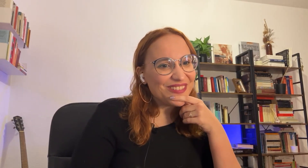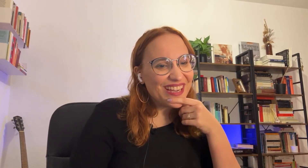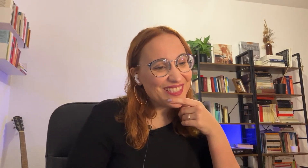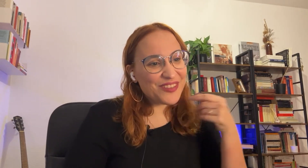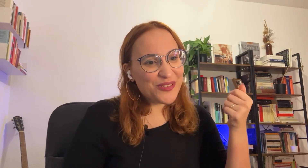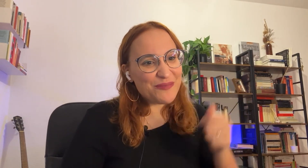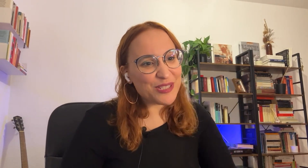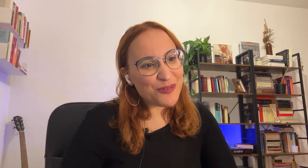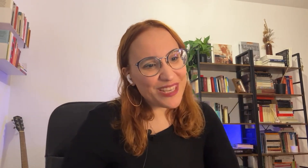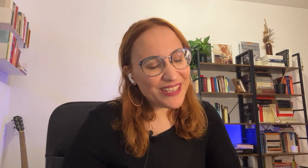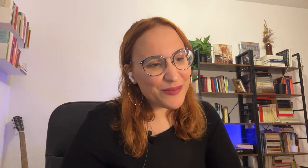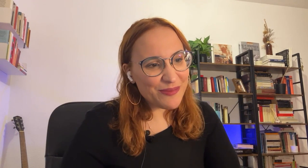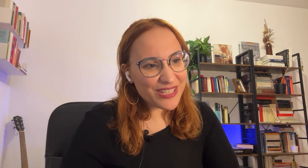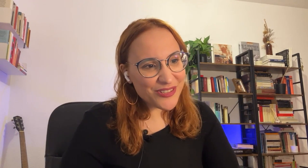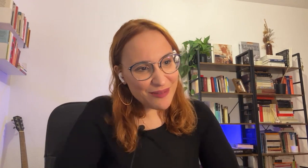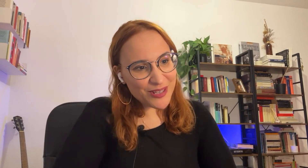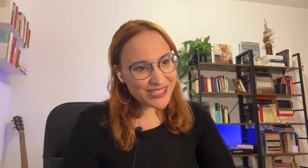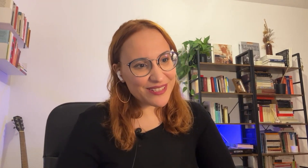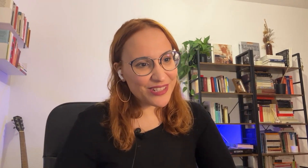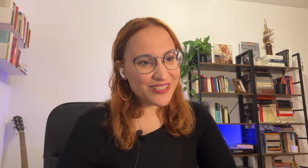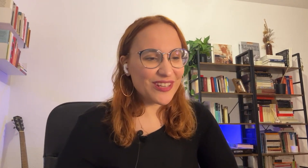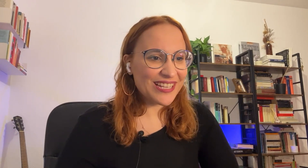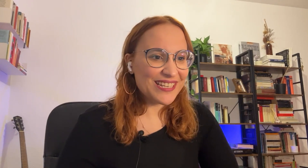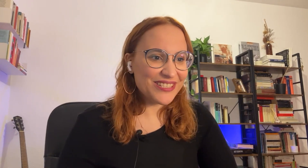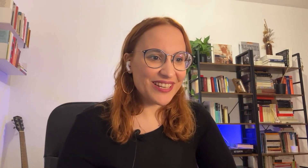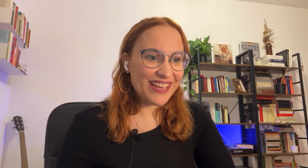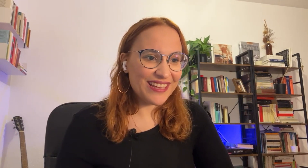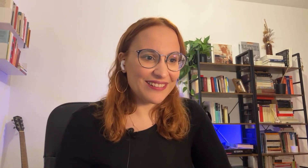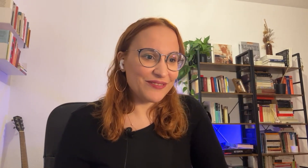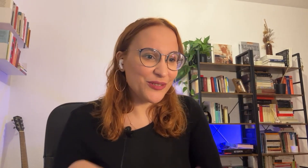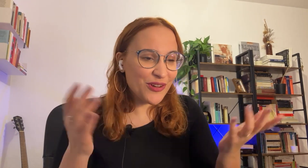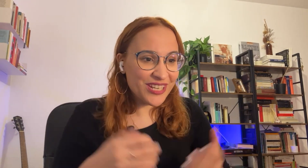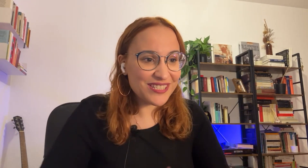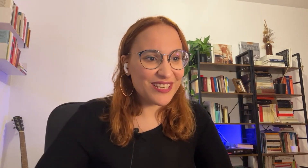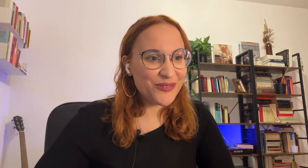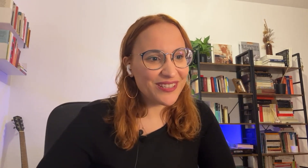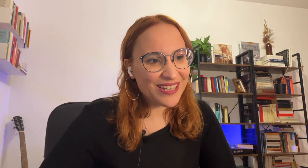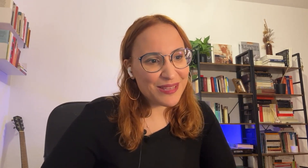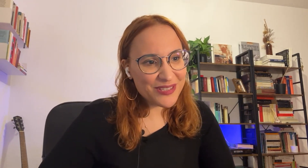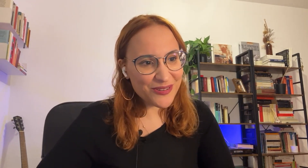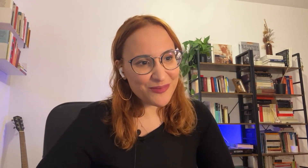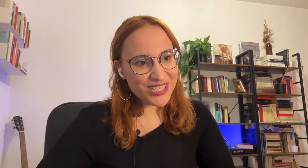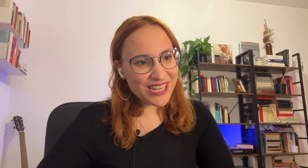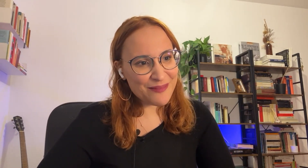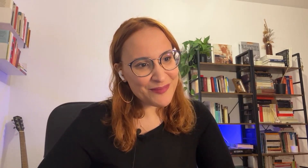So, guys, thank you so much for being here with me talking about accessibility and localization. And to the audience, see you in the next episode of Bridging the Gap.